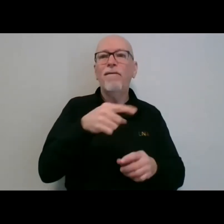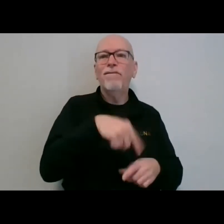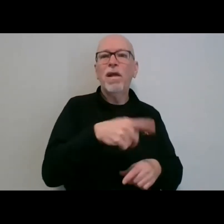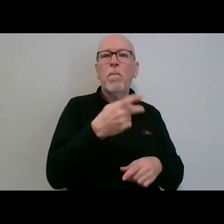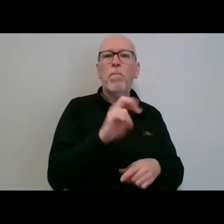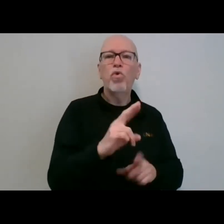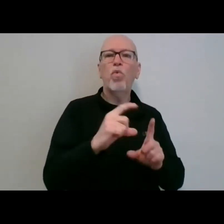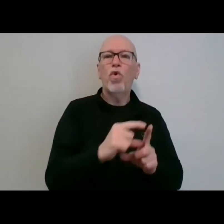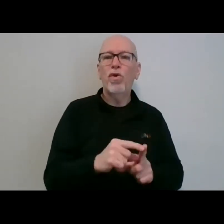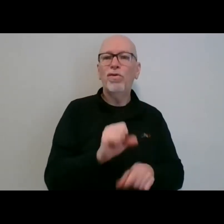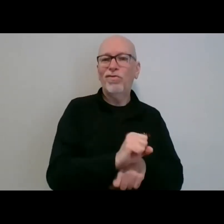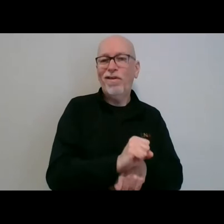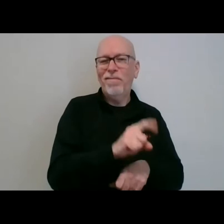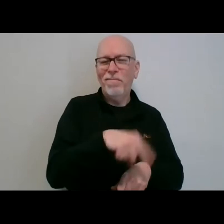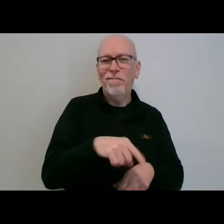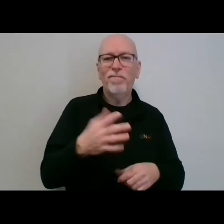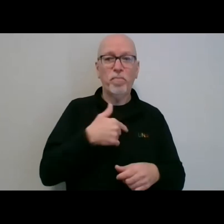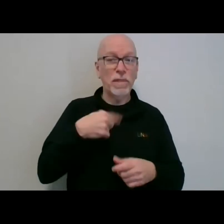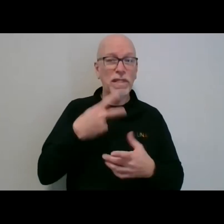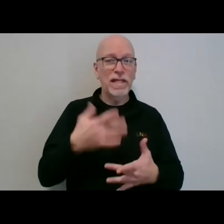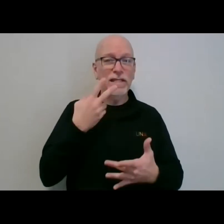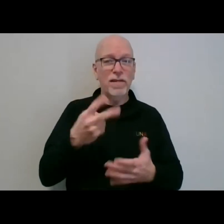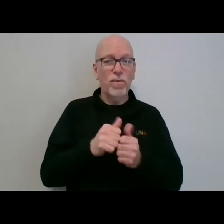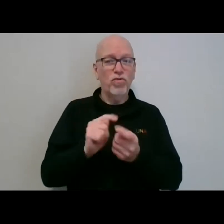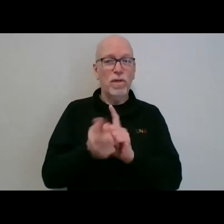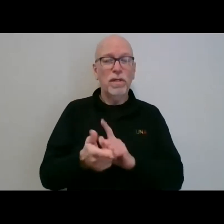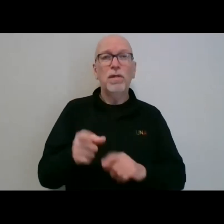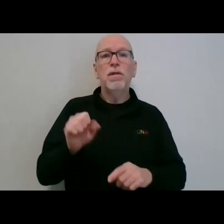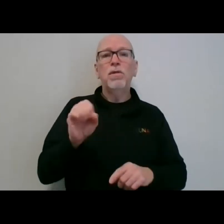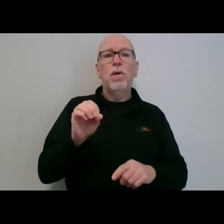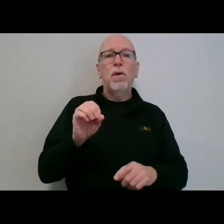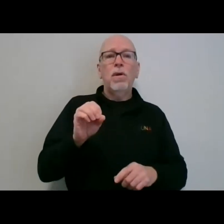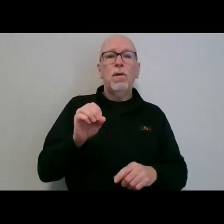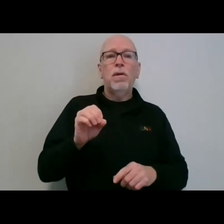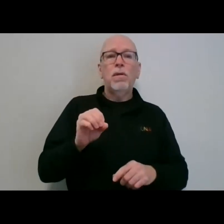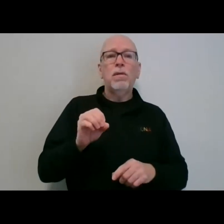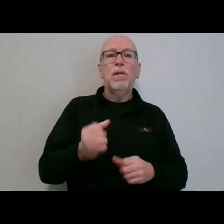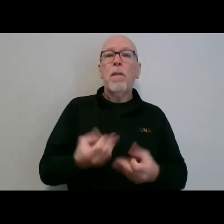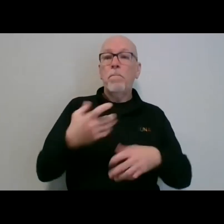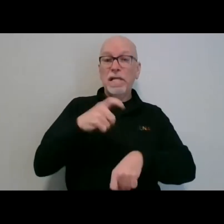which we tend to see with translation. And so the amount of time that it can take